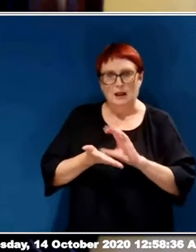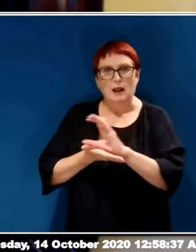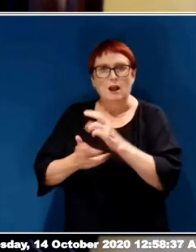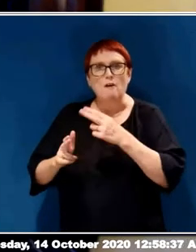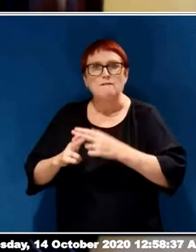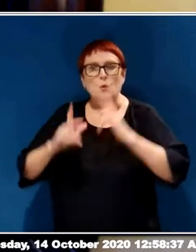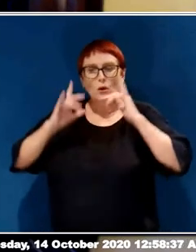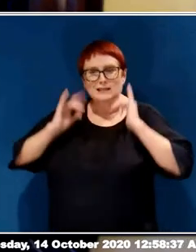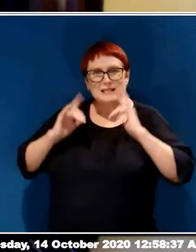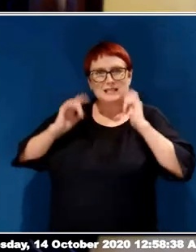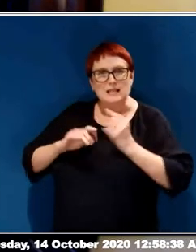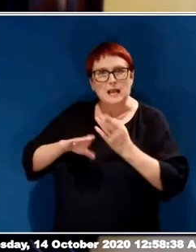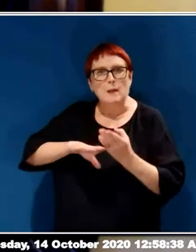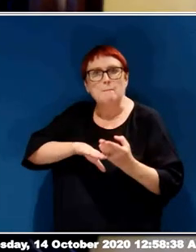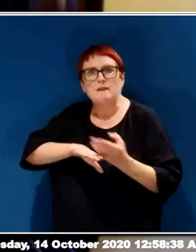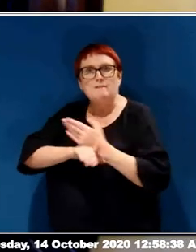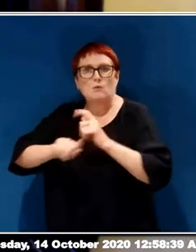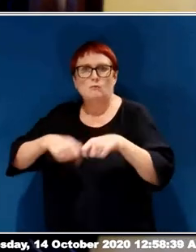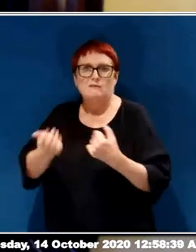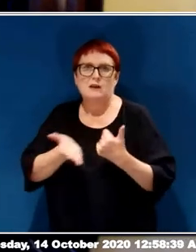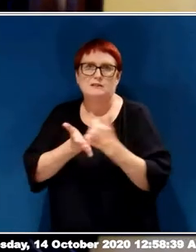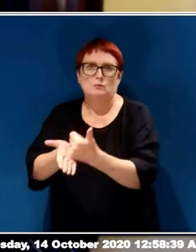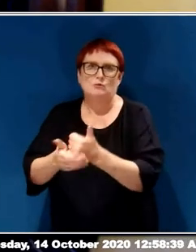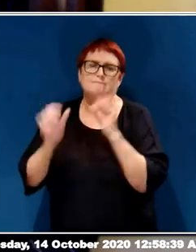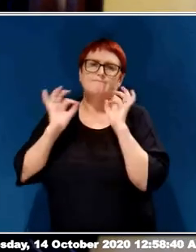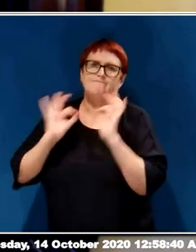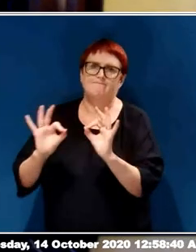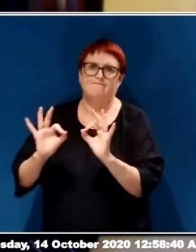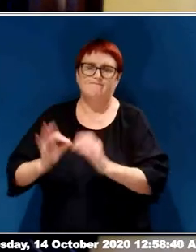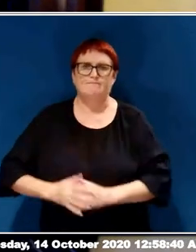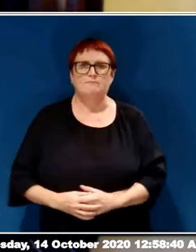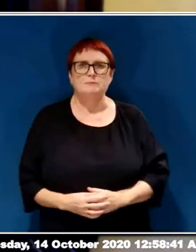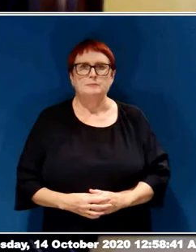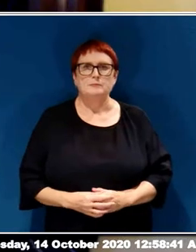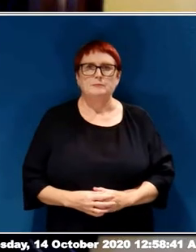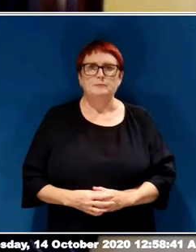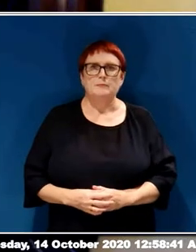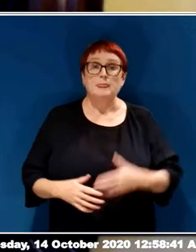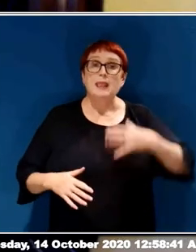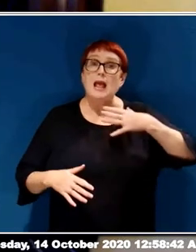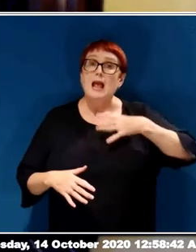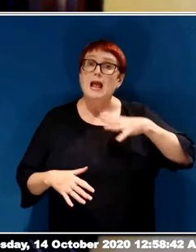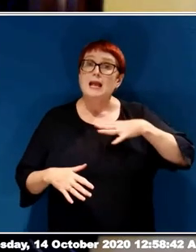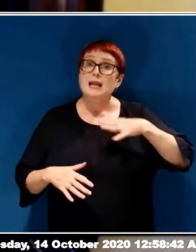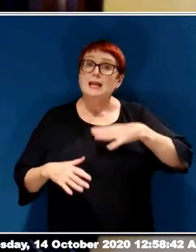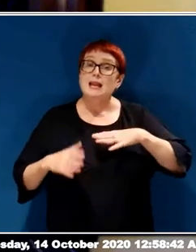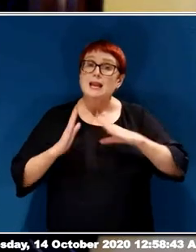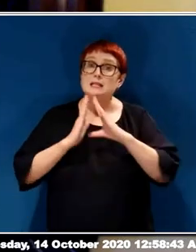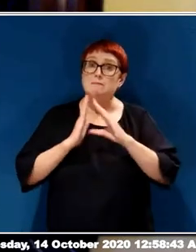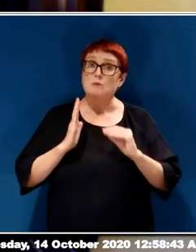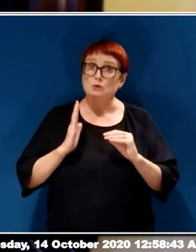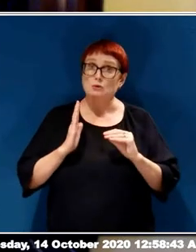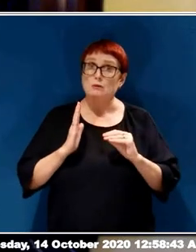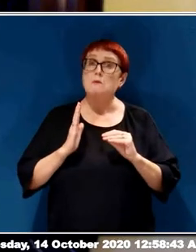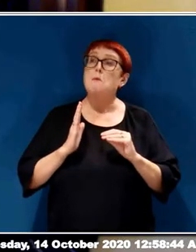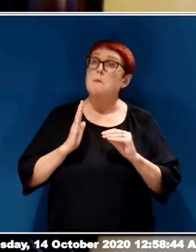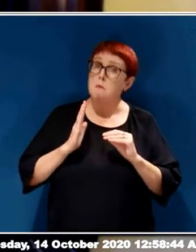This model has been implemented and is now achieving some maturity in some of the states in the United States.